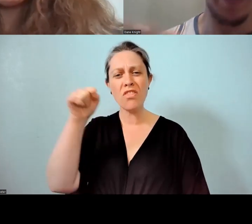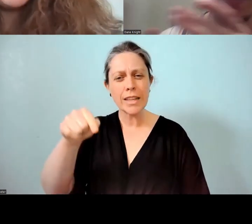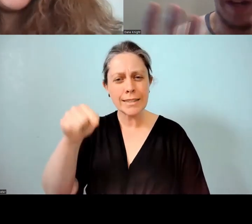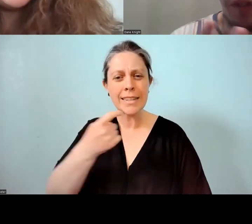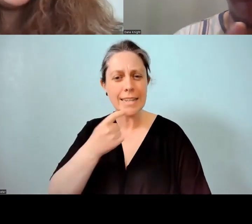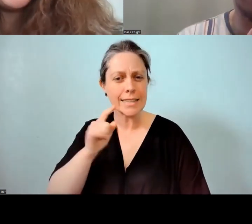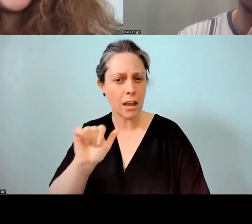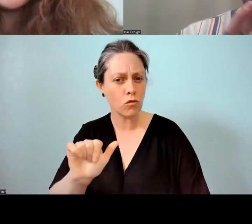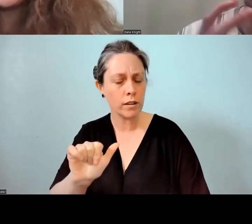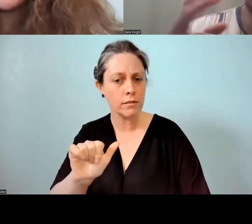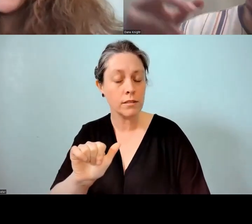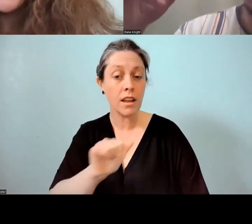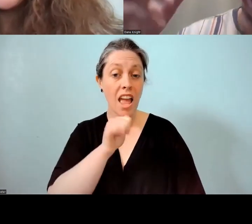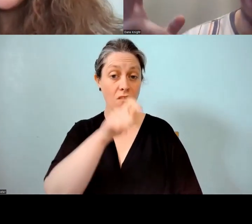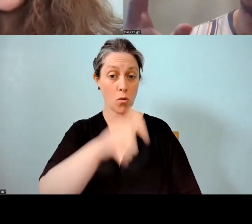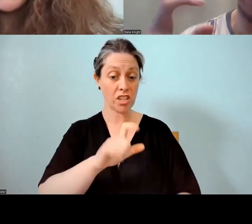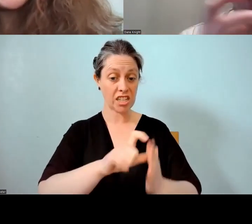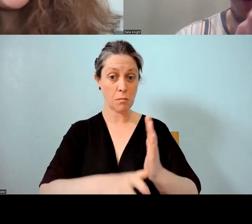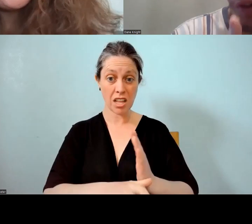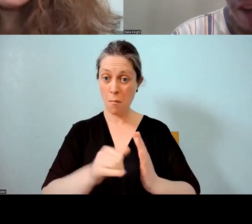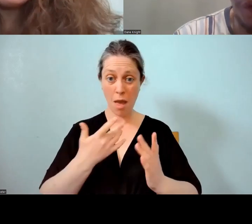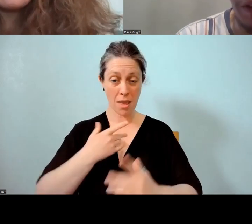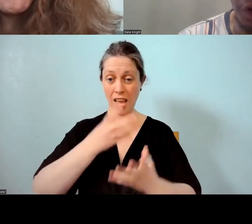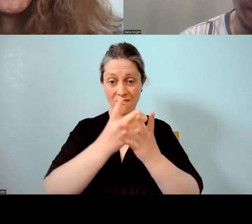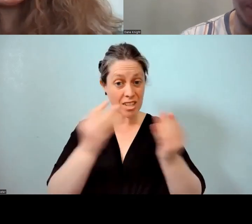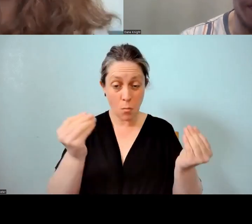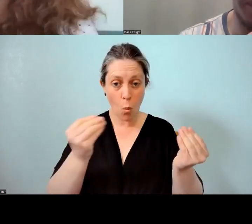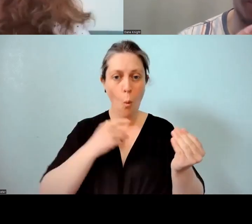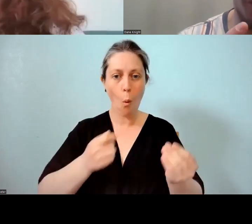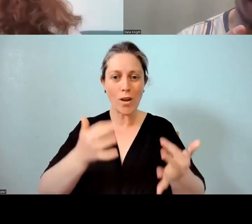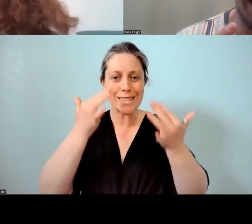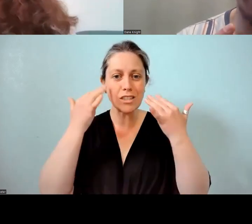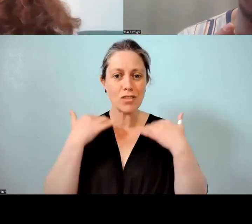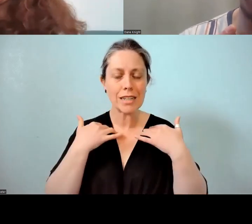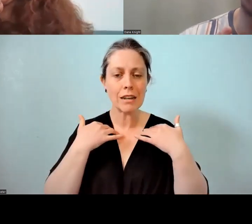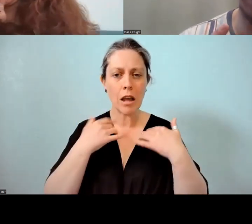Whereas if someone has a disability that you maybe can't see or a sensory issue, people are a bit more confused